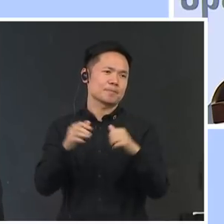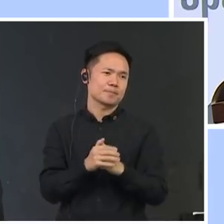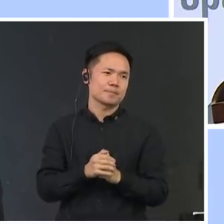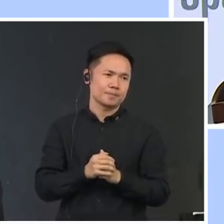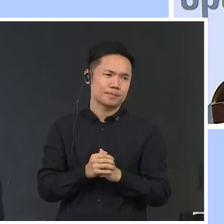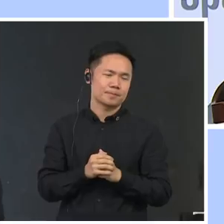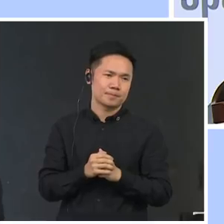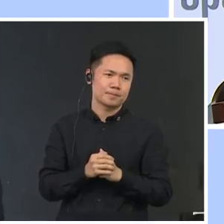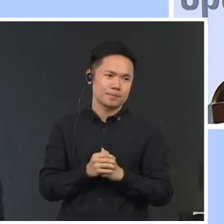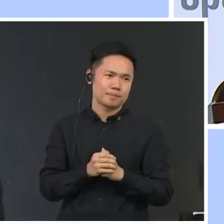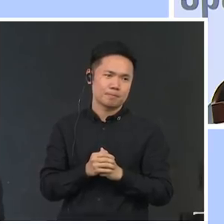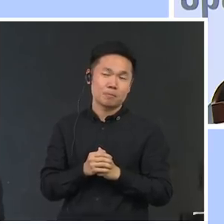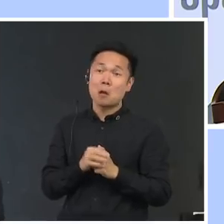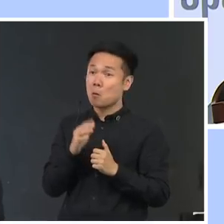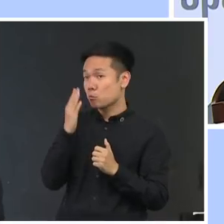So there are many Prefectures who are